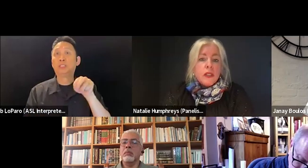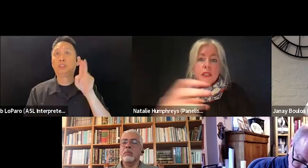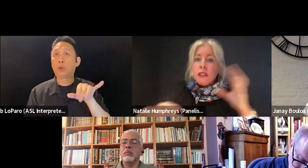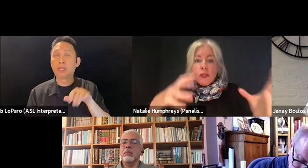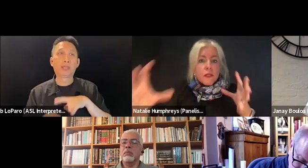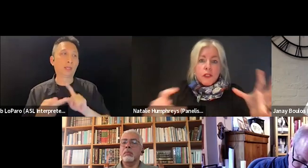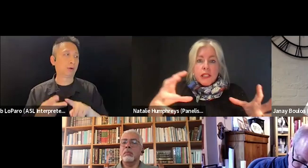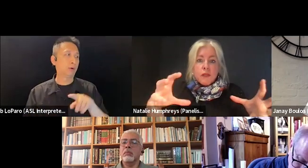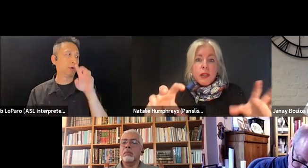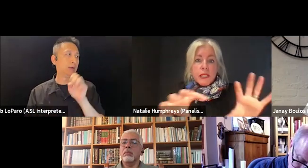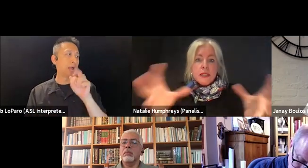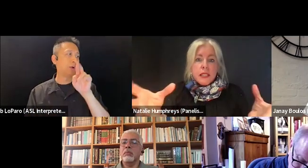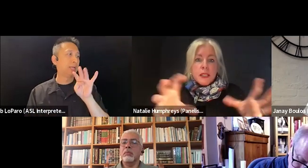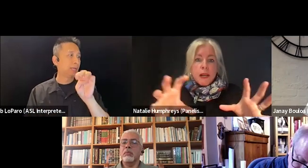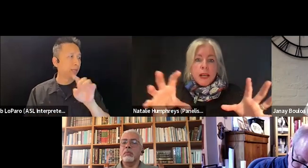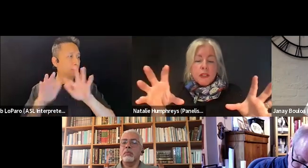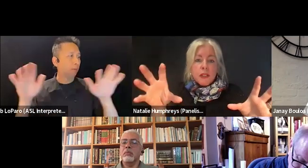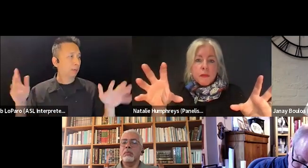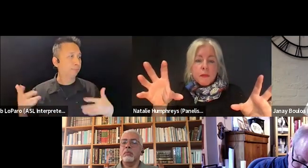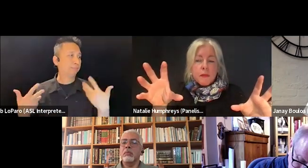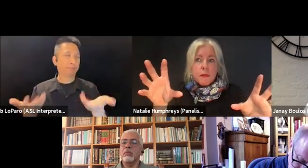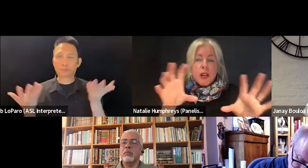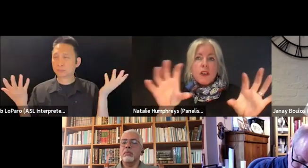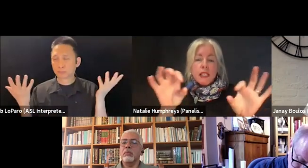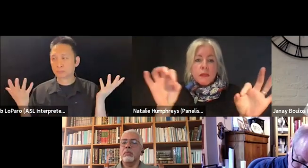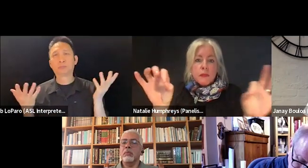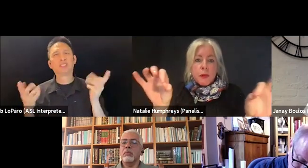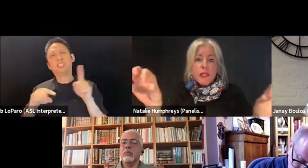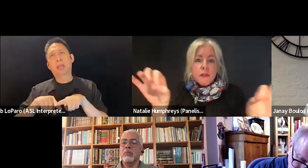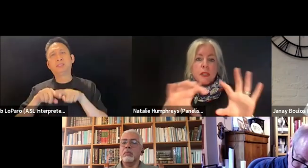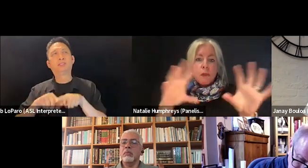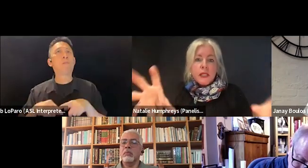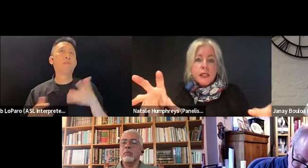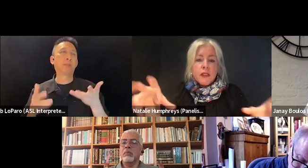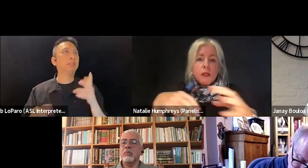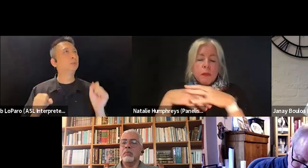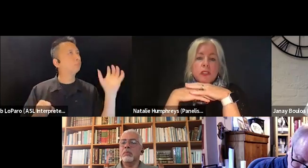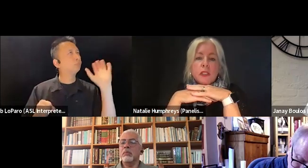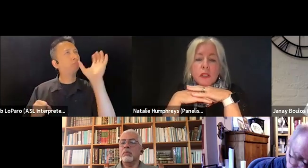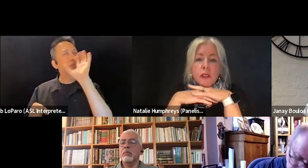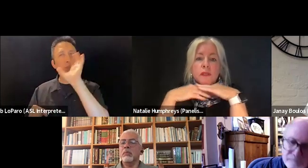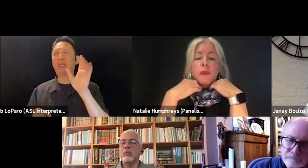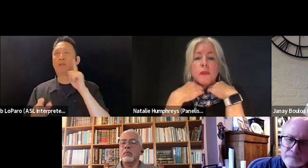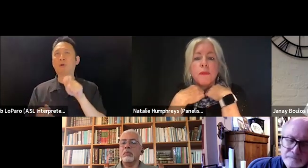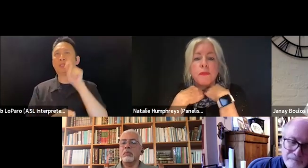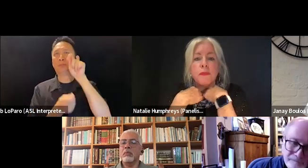or you know, there's lots of creative ways to think about how you can target pockets of money within that total budget that you're going for.